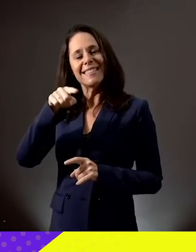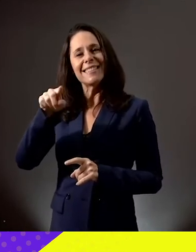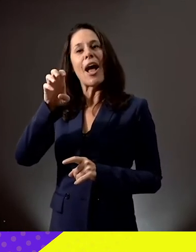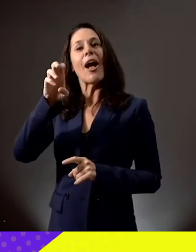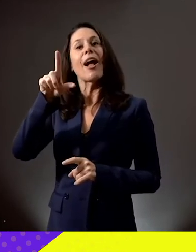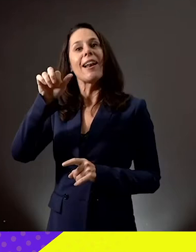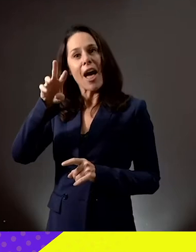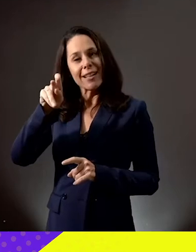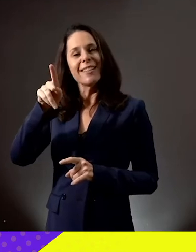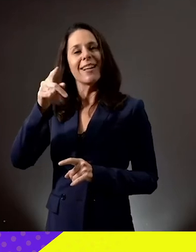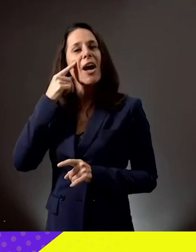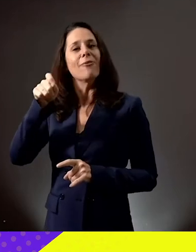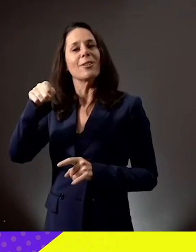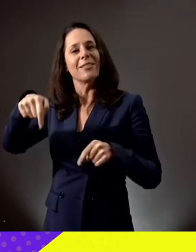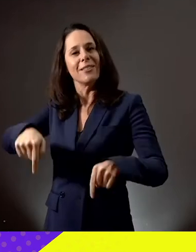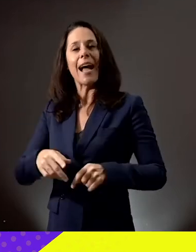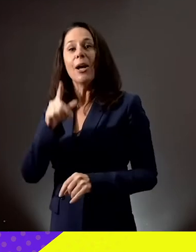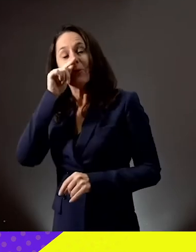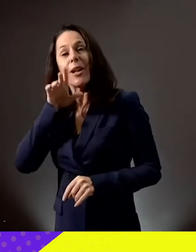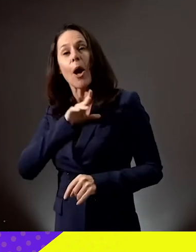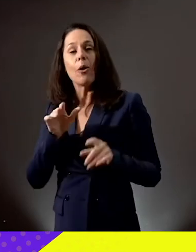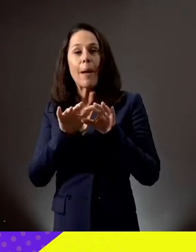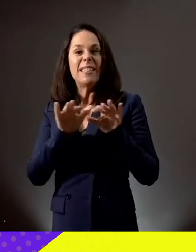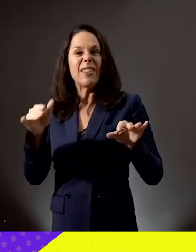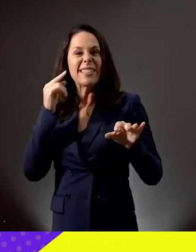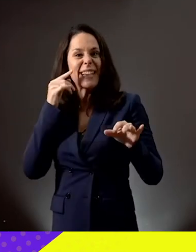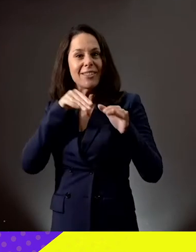I happen to work for Diversity Day at SER myself.